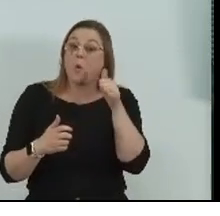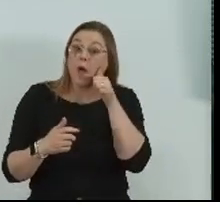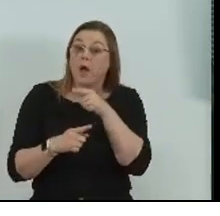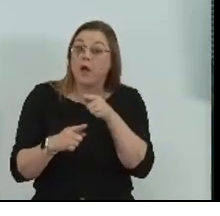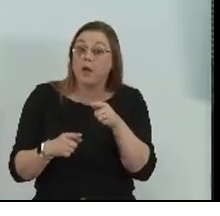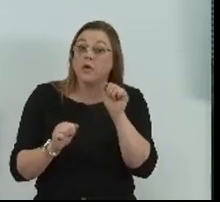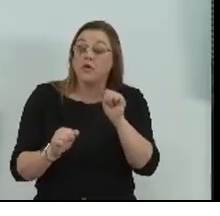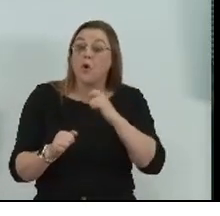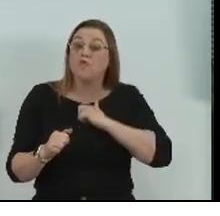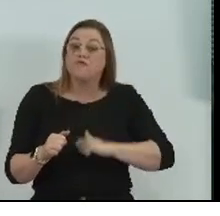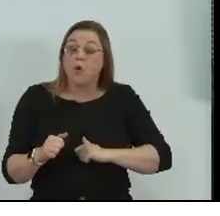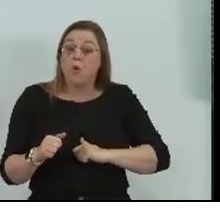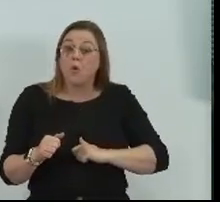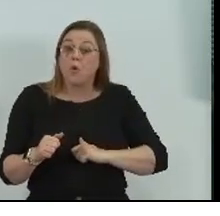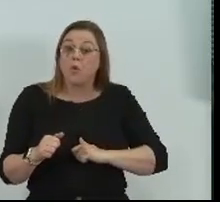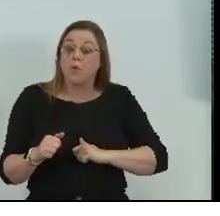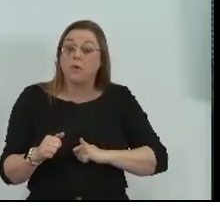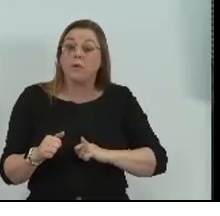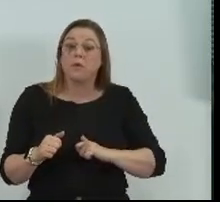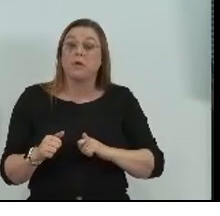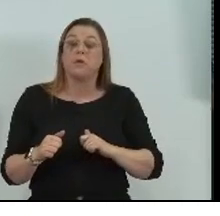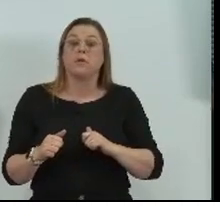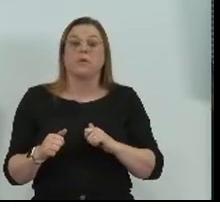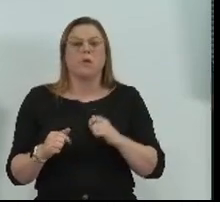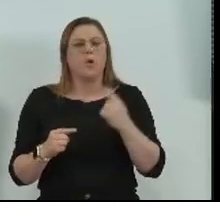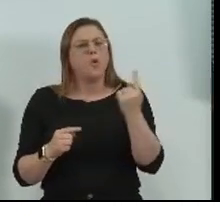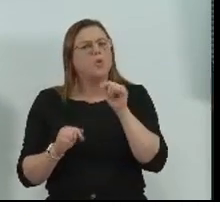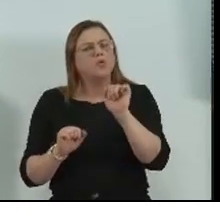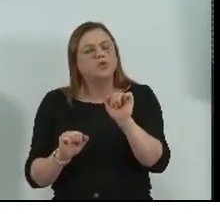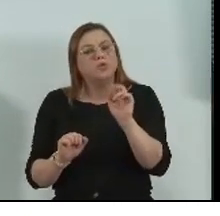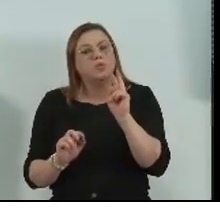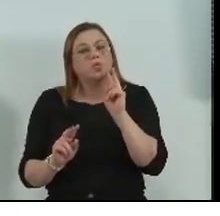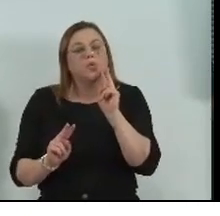role in terms of leading the way in this way? I mean, who do you look to in terms of where